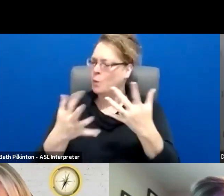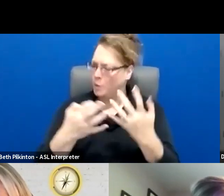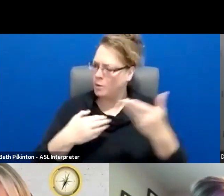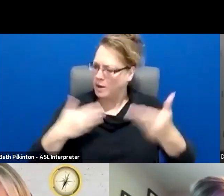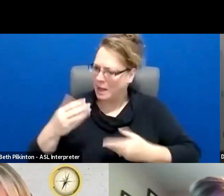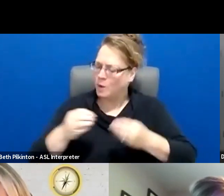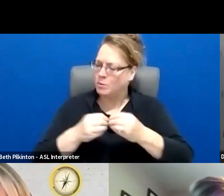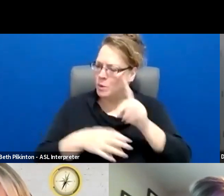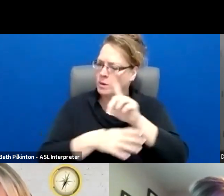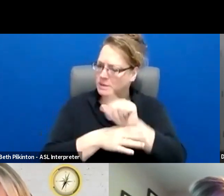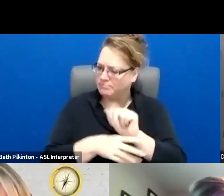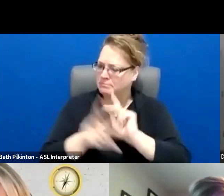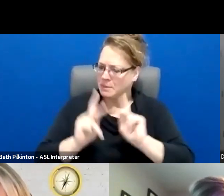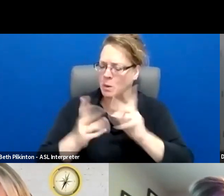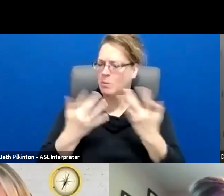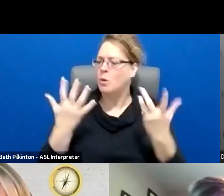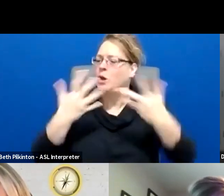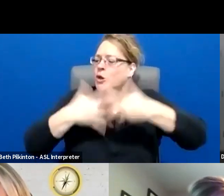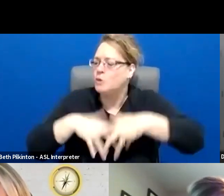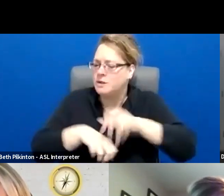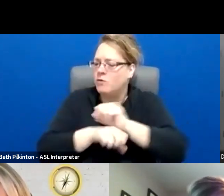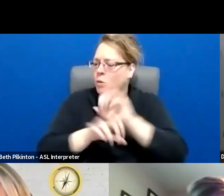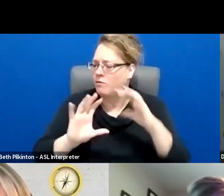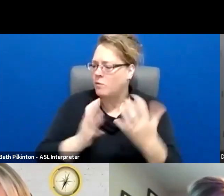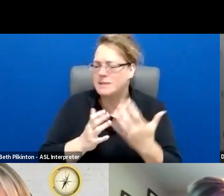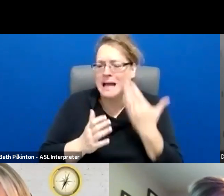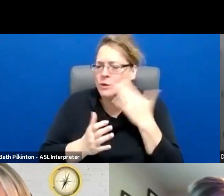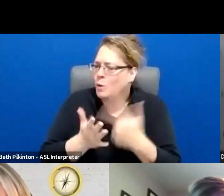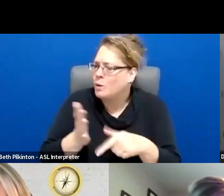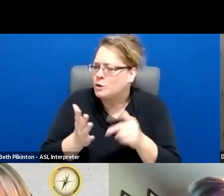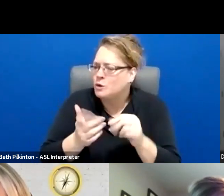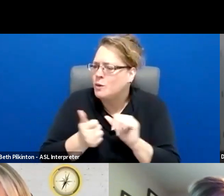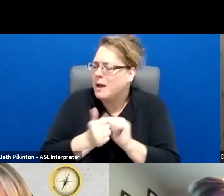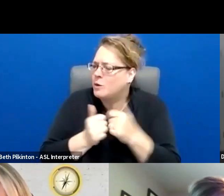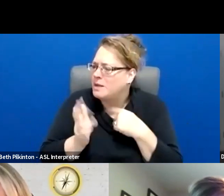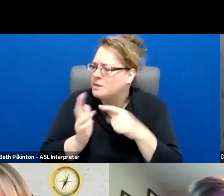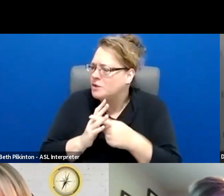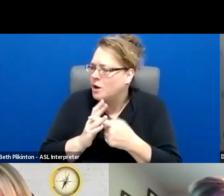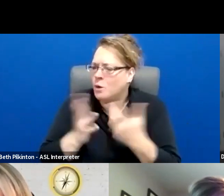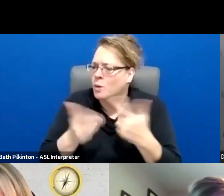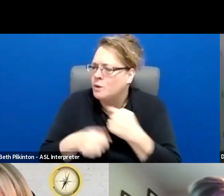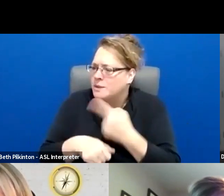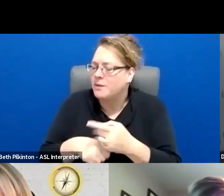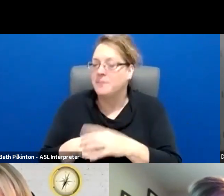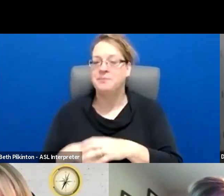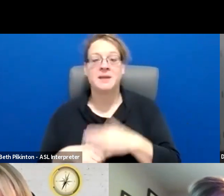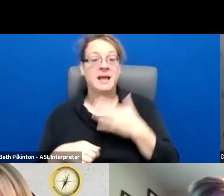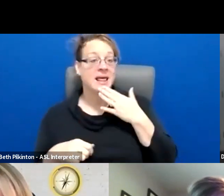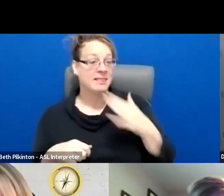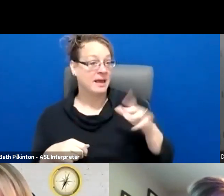The first question. From a lot of companies about how to really get started on an inclusive employment journey. Each question I will ask is each panelist. We will start with David, then Megan, then emblem.